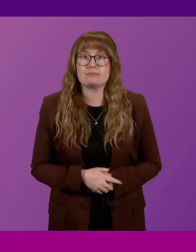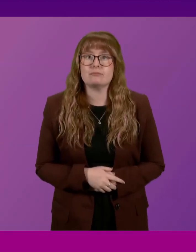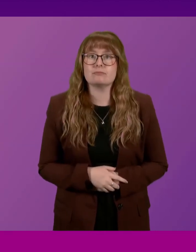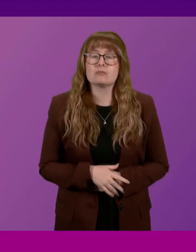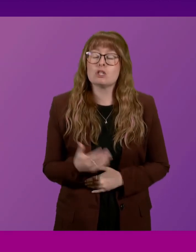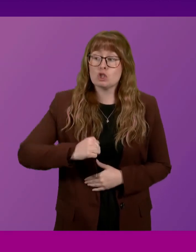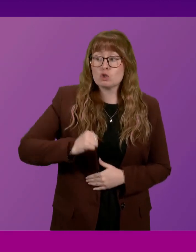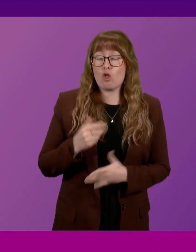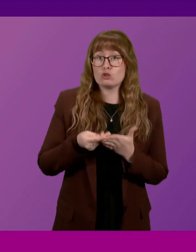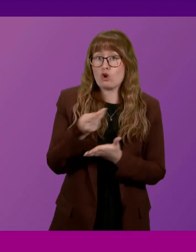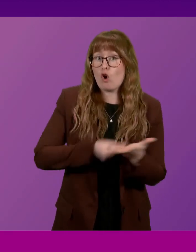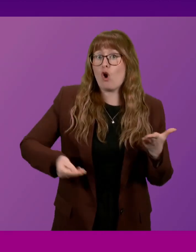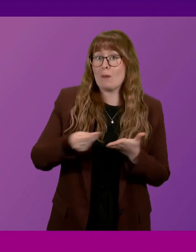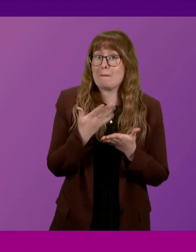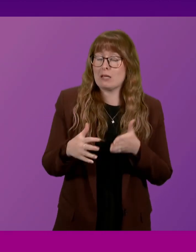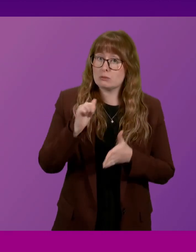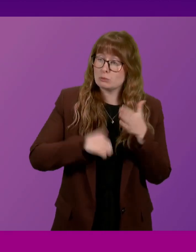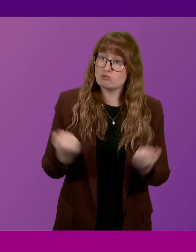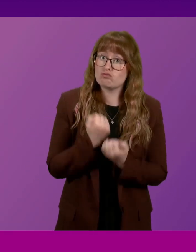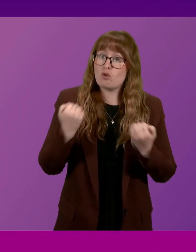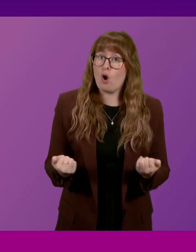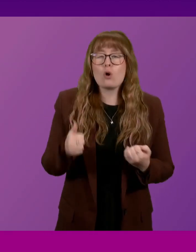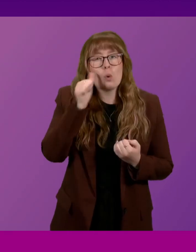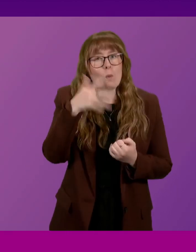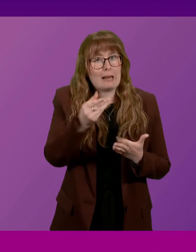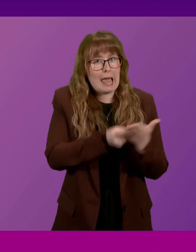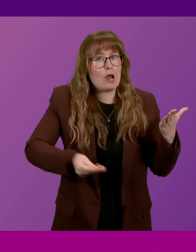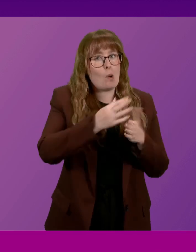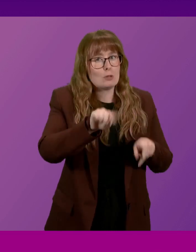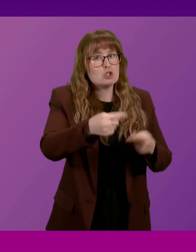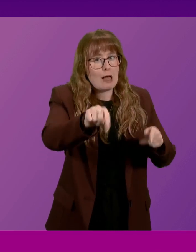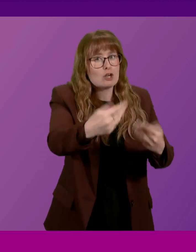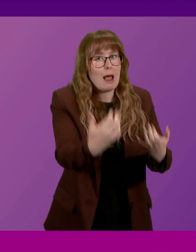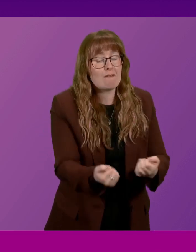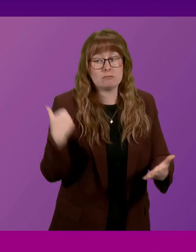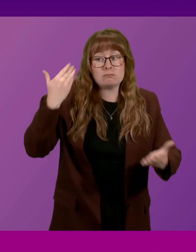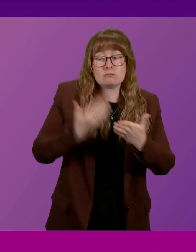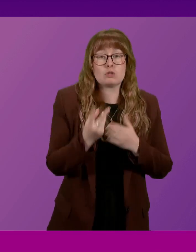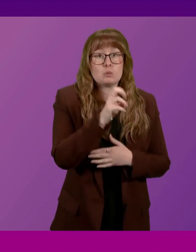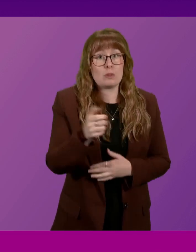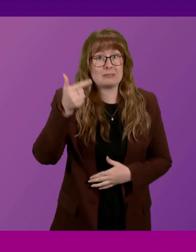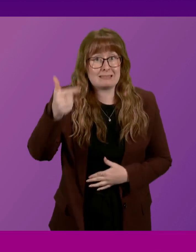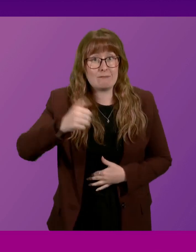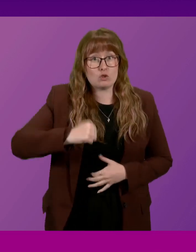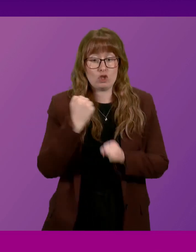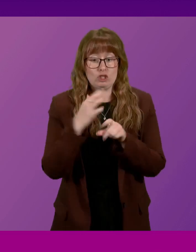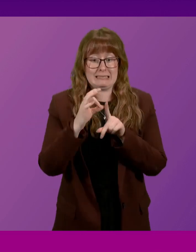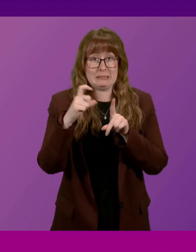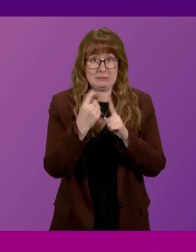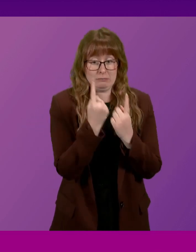Scotland’s economy has been robust despite significant economic challenges. Since 2007, Scotland’s gross domestic product per person has, overall, increased by more